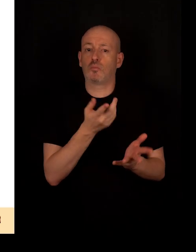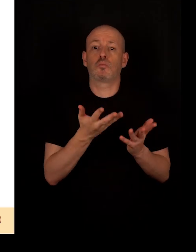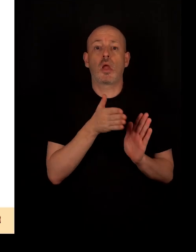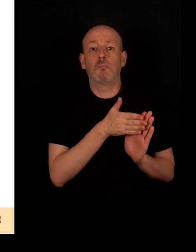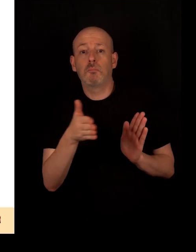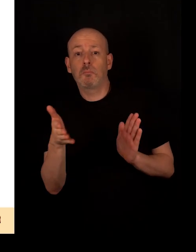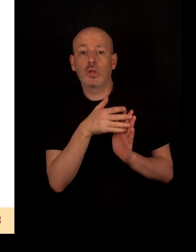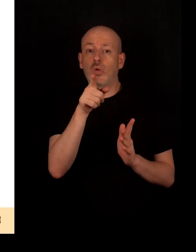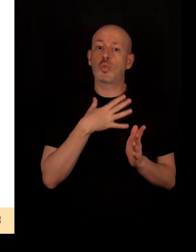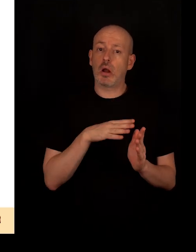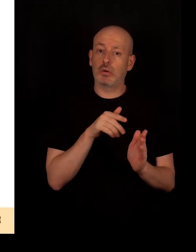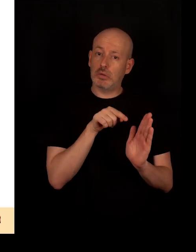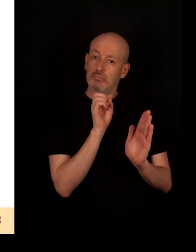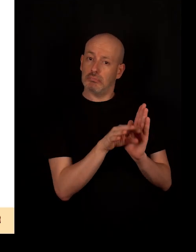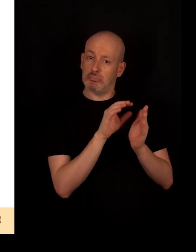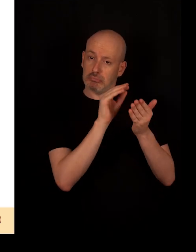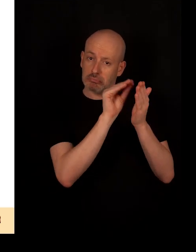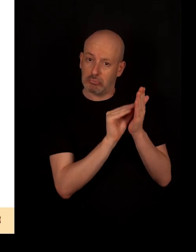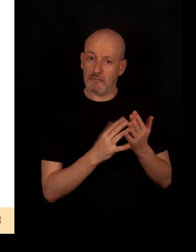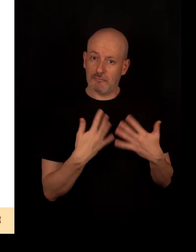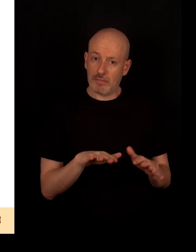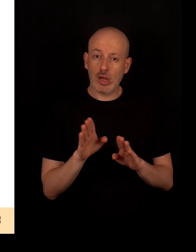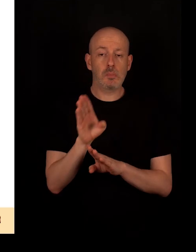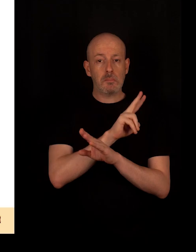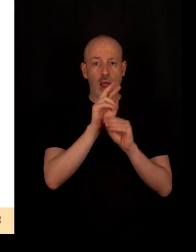So maybe during the residency you want to complete it and go back there